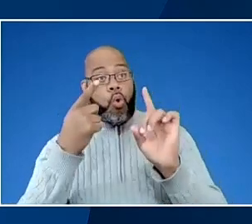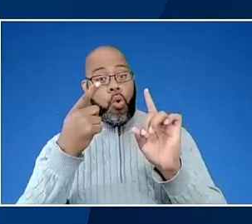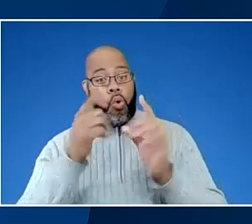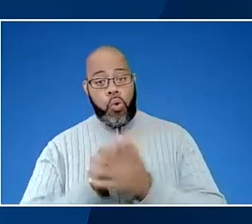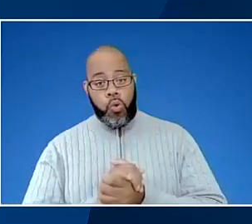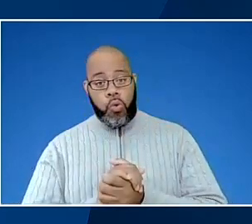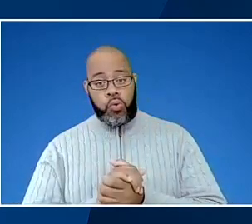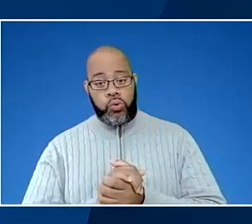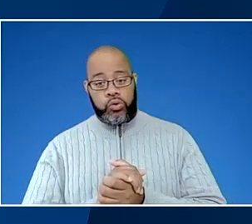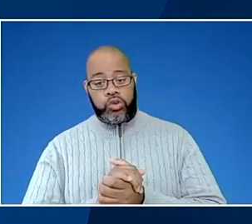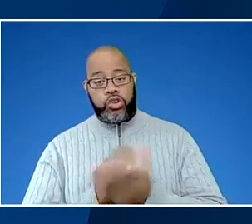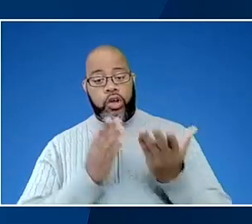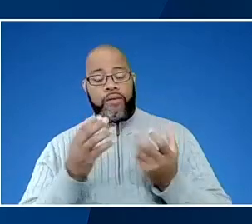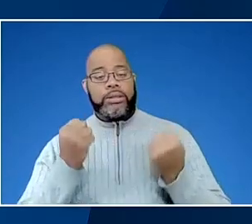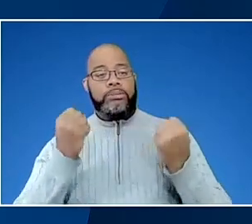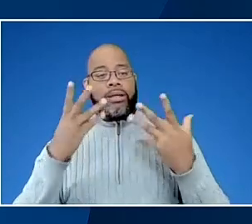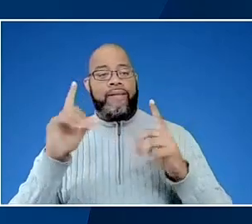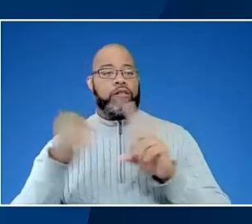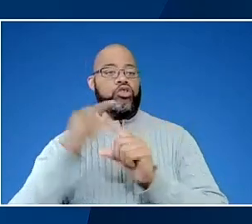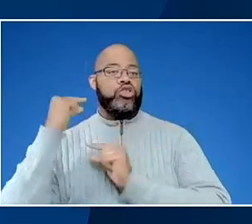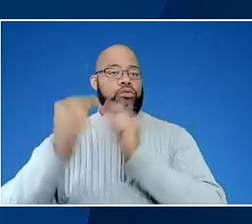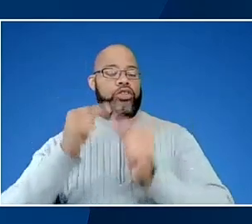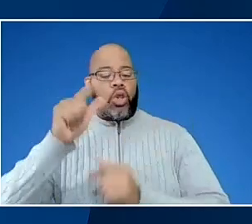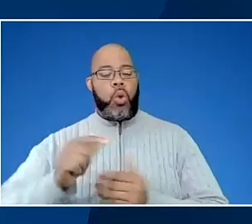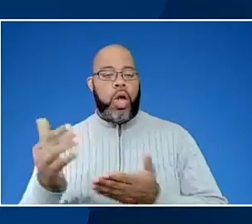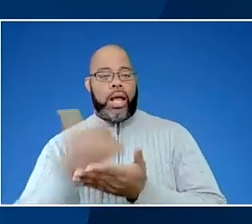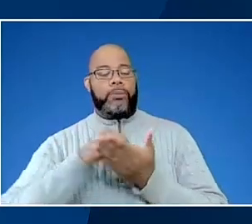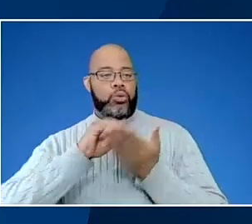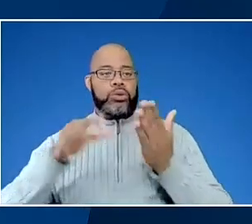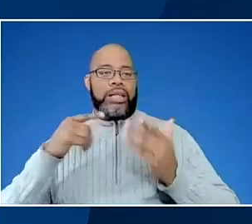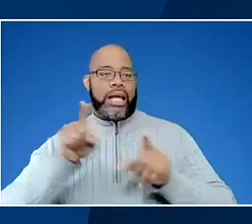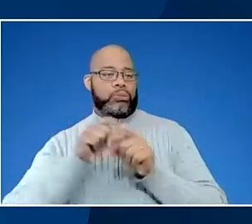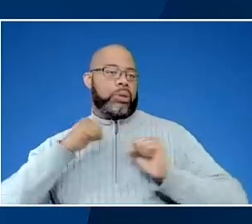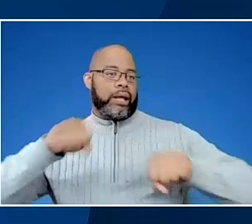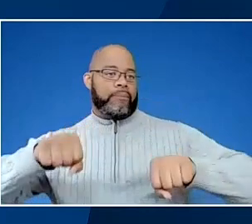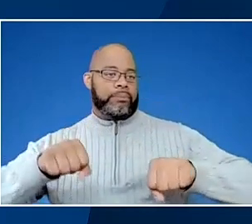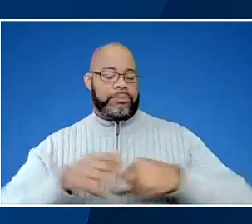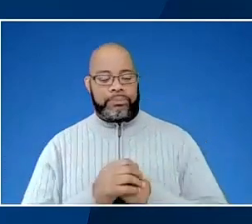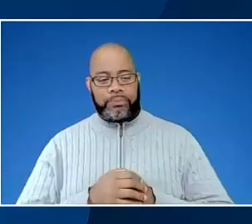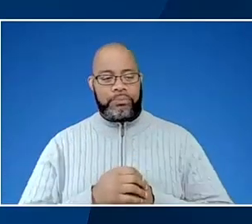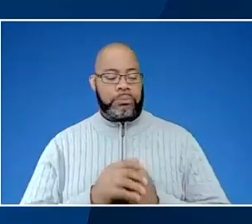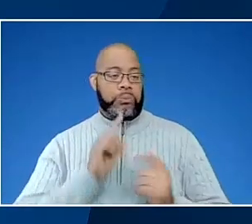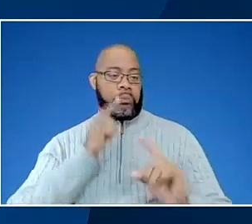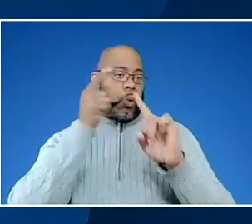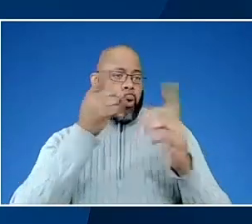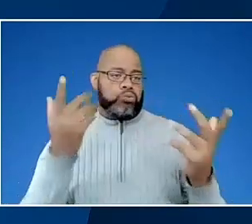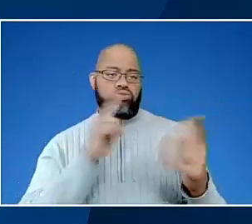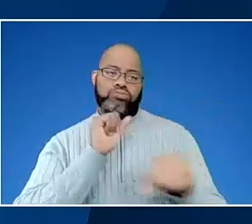serve as many first-generation low-income students as we can at the end of the day and make sure that they have every